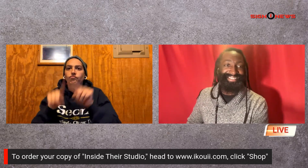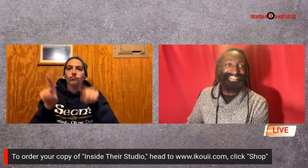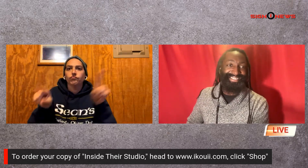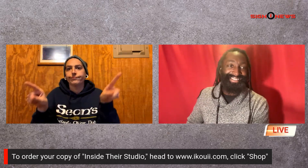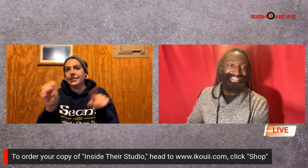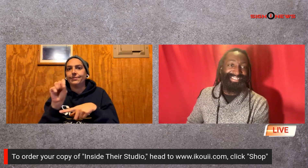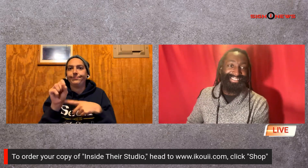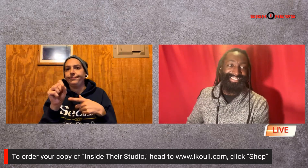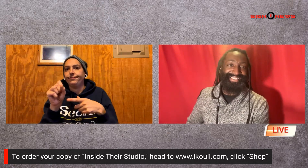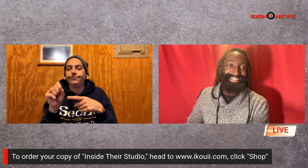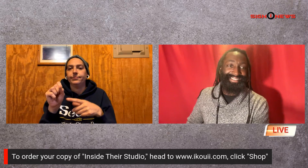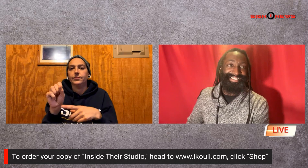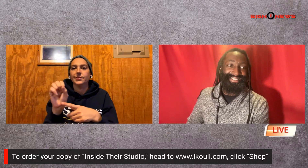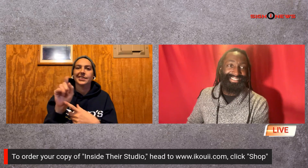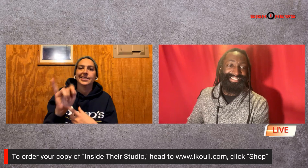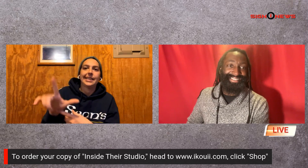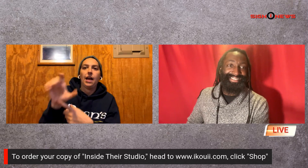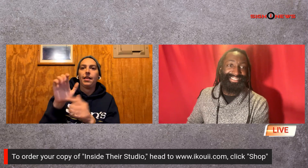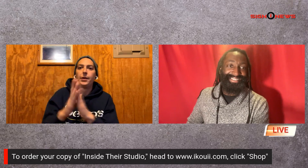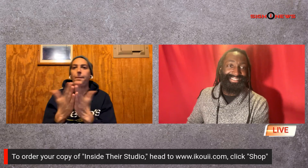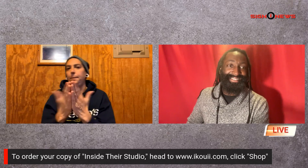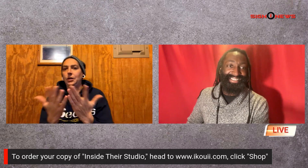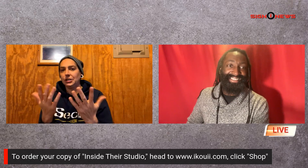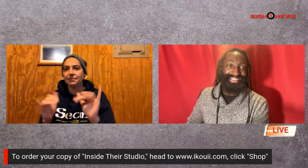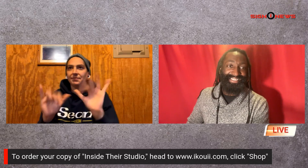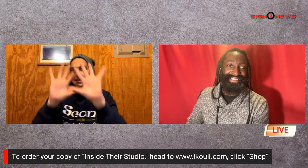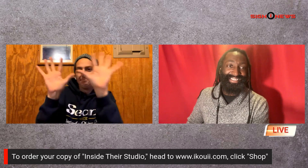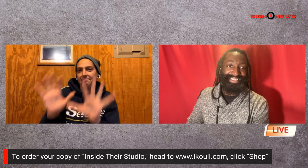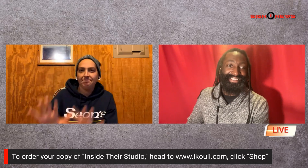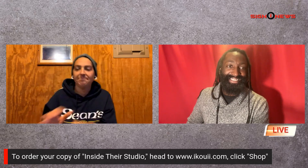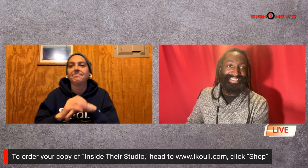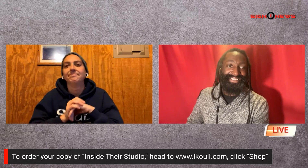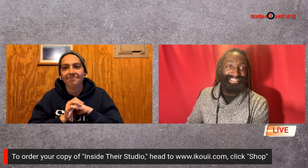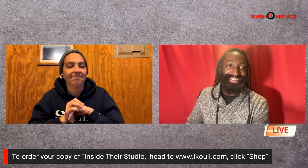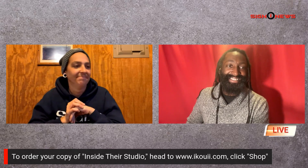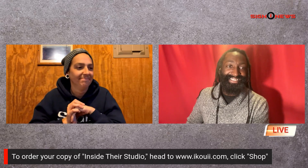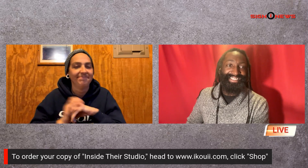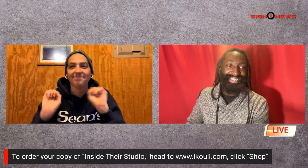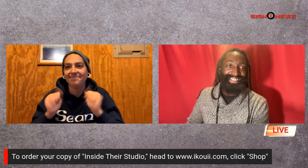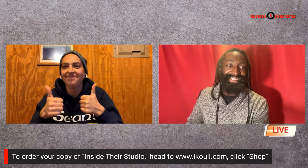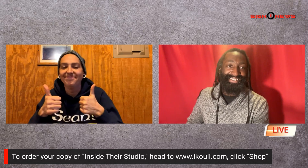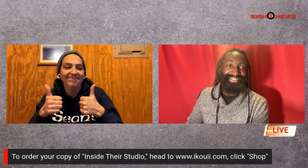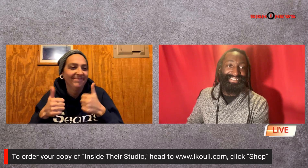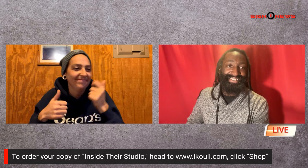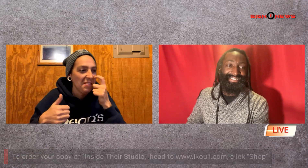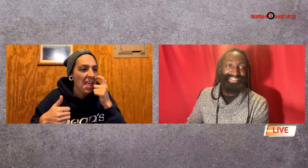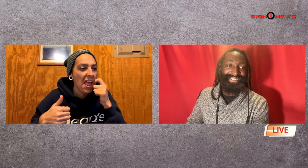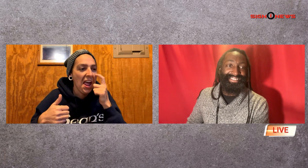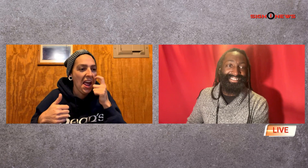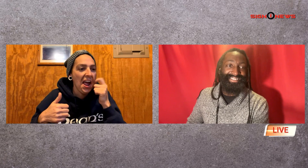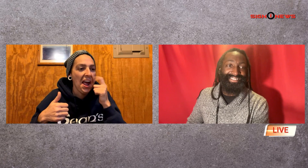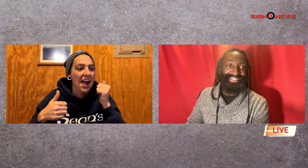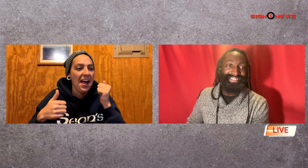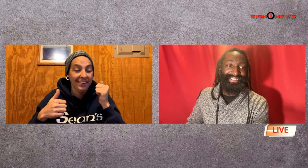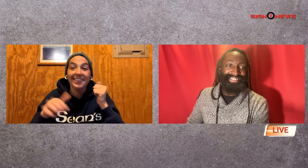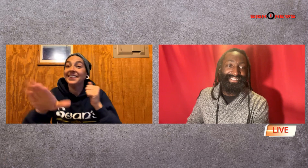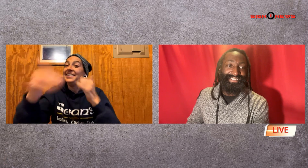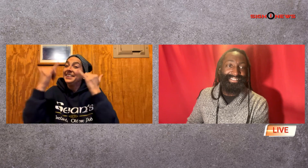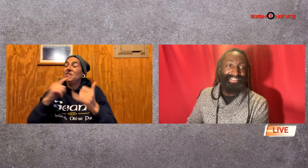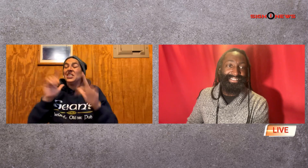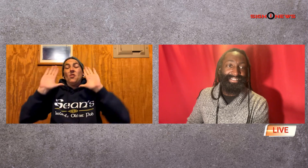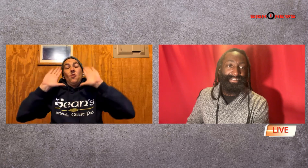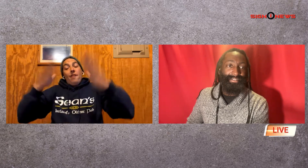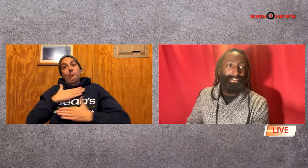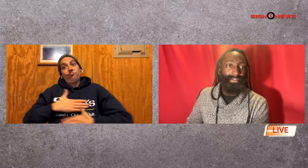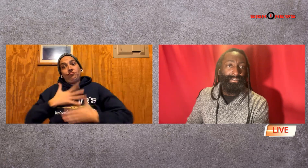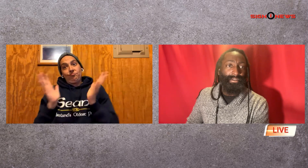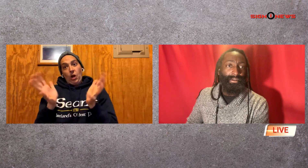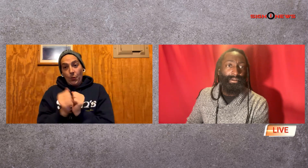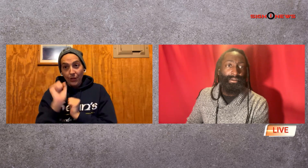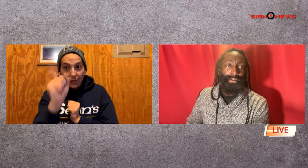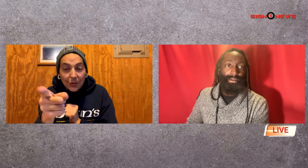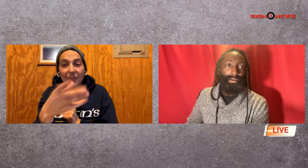one that you prefer in the style of book that you like so now it has been wonderful and